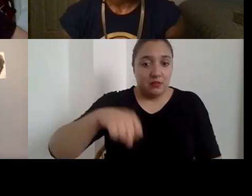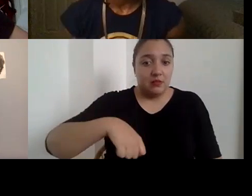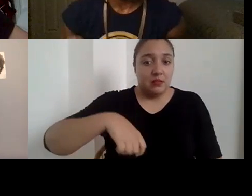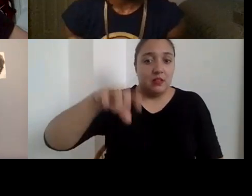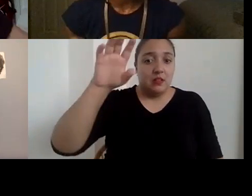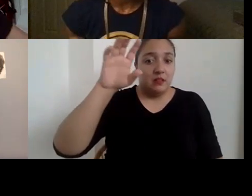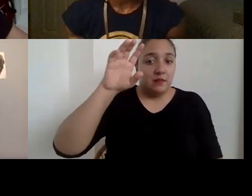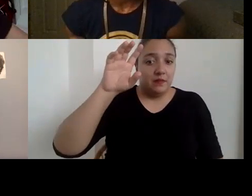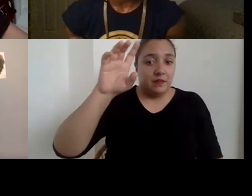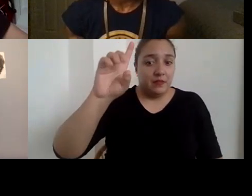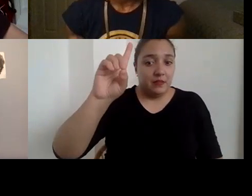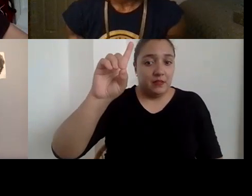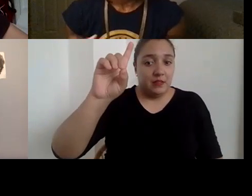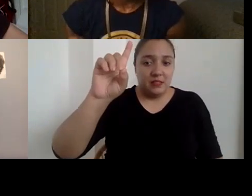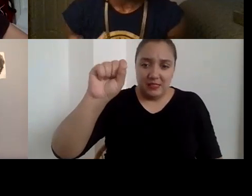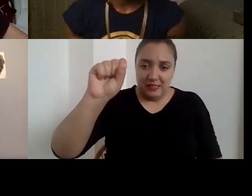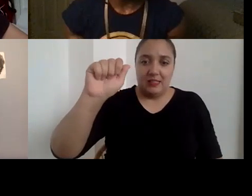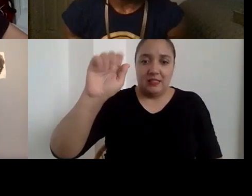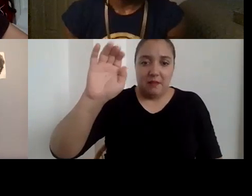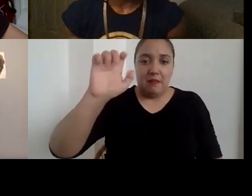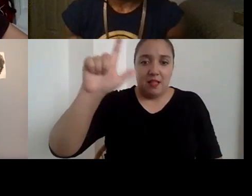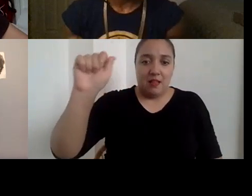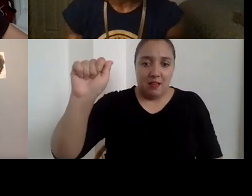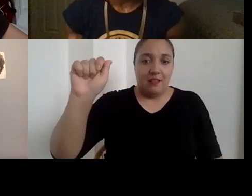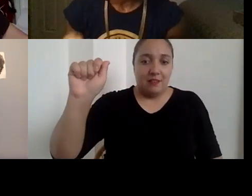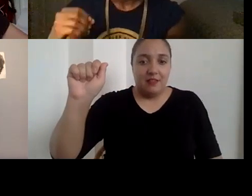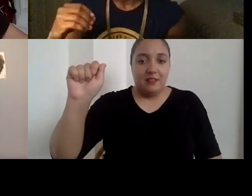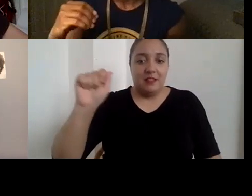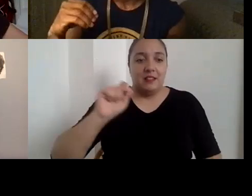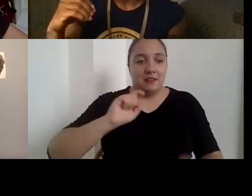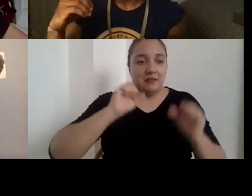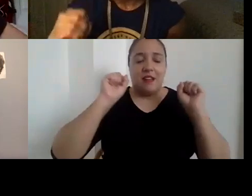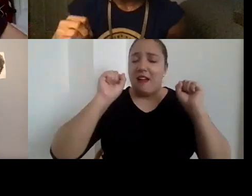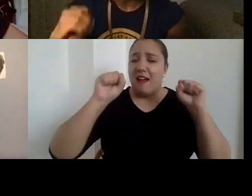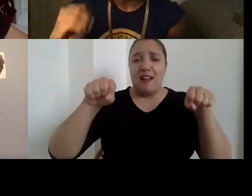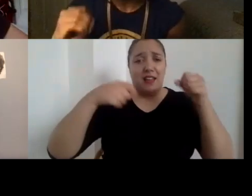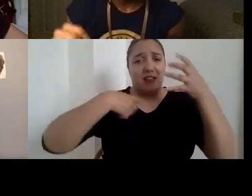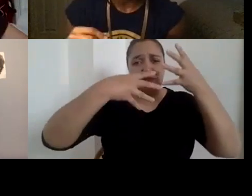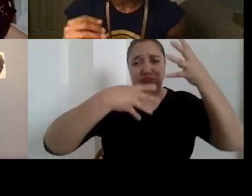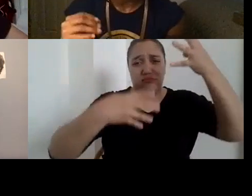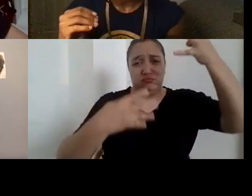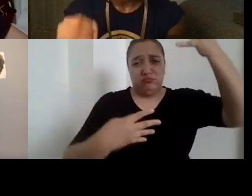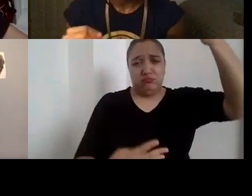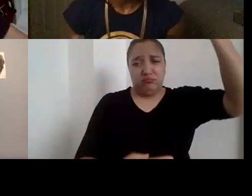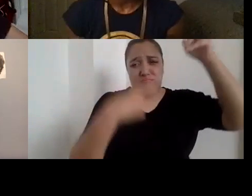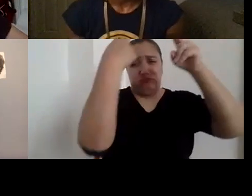But there are people who are doing that work in this oppressed behind system